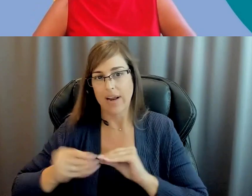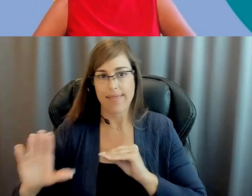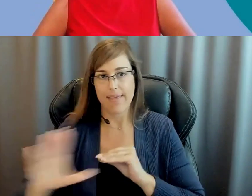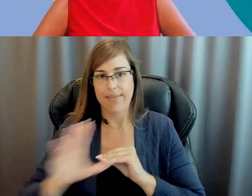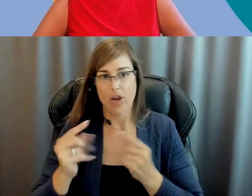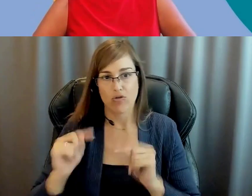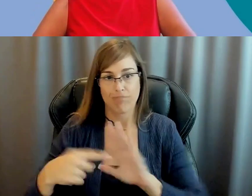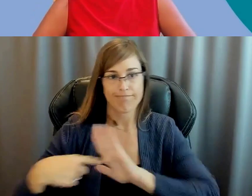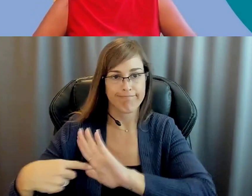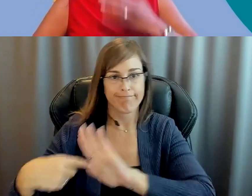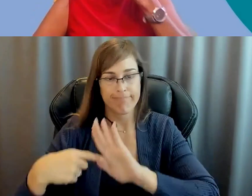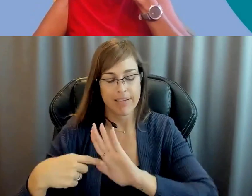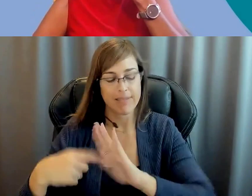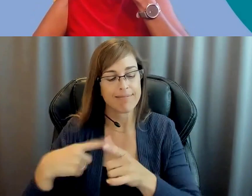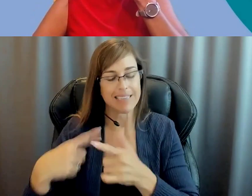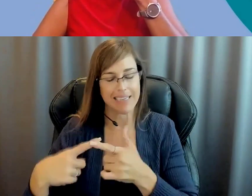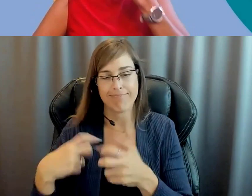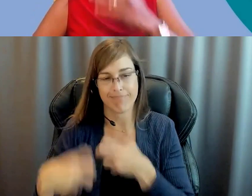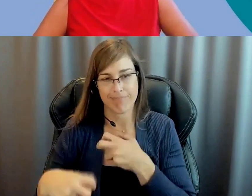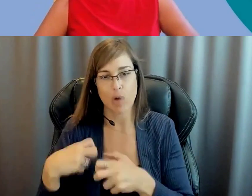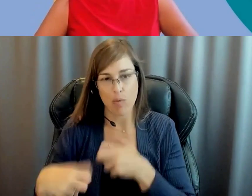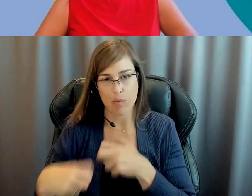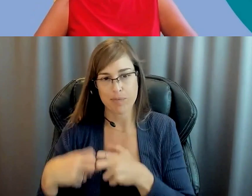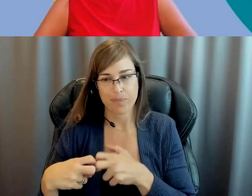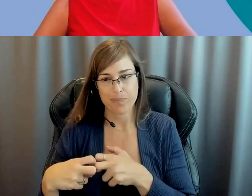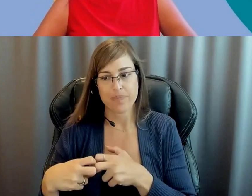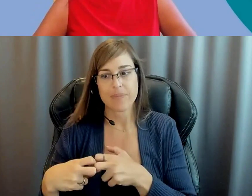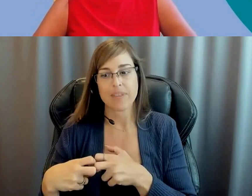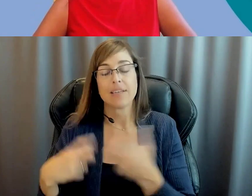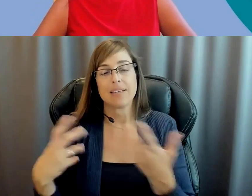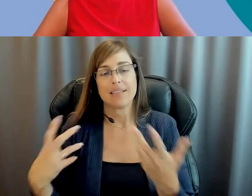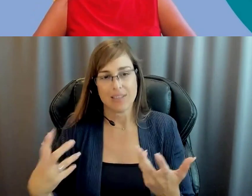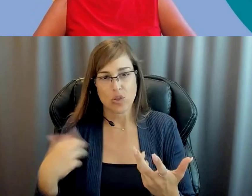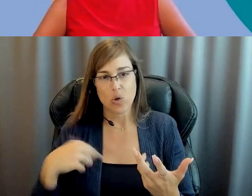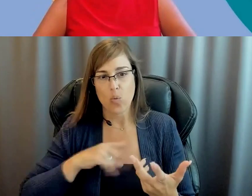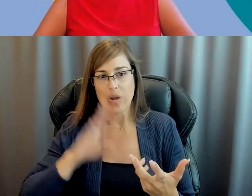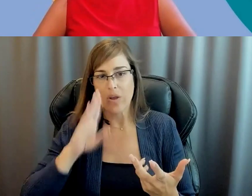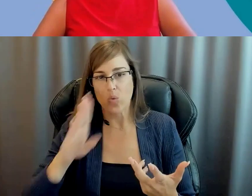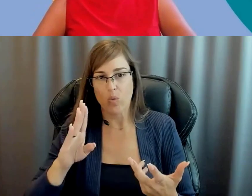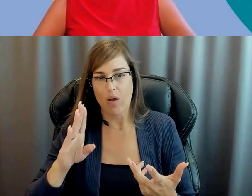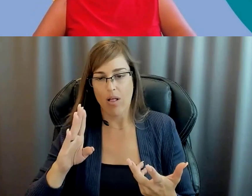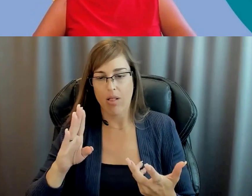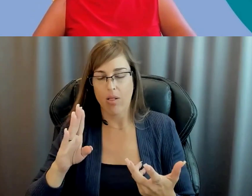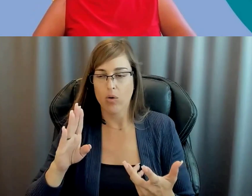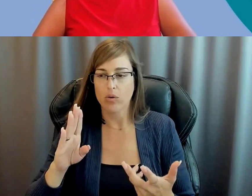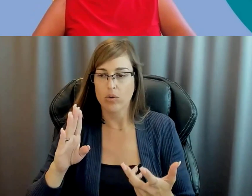then that is a problem, and so we will then likely go through and request a return of funds.